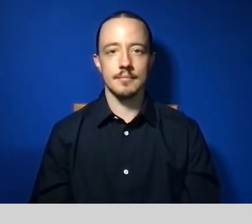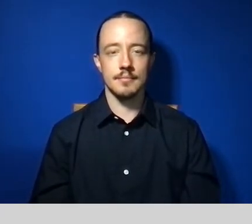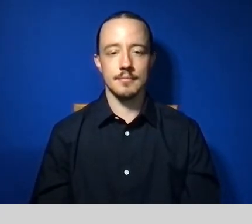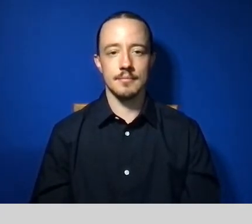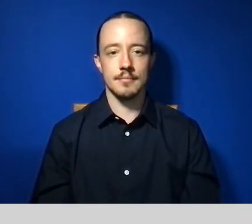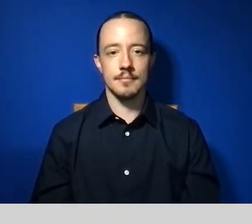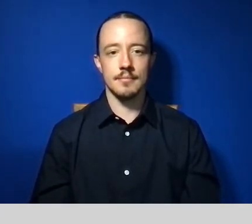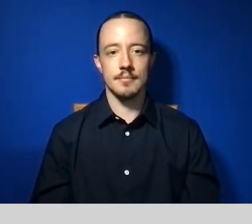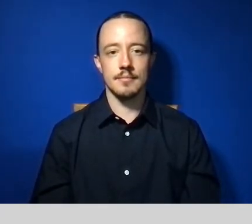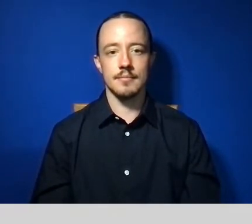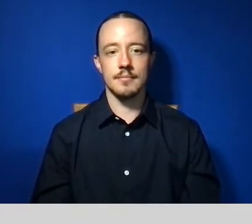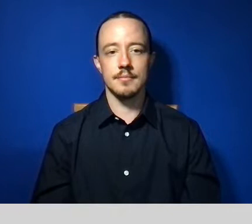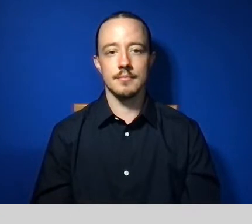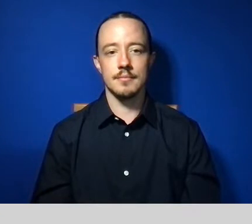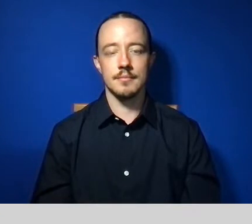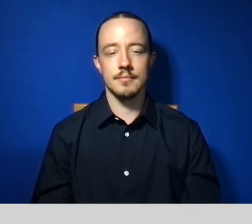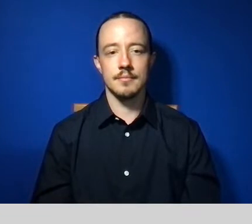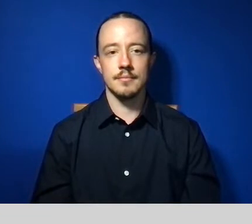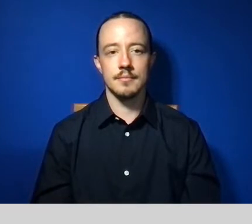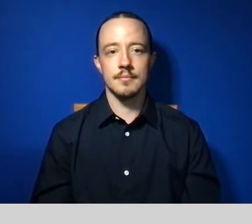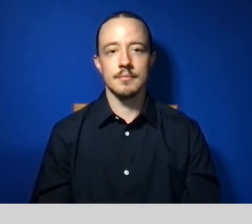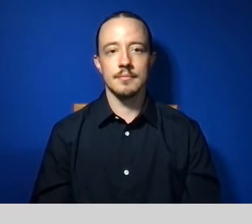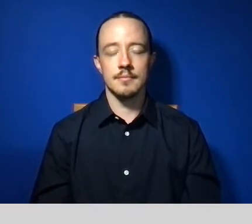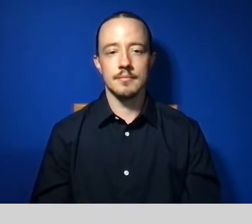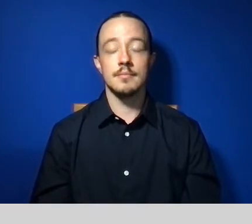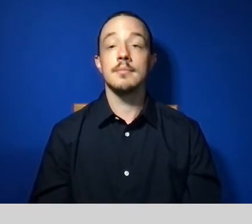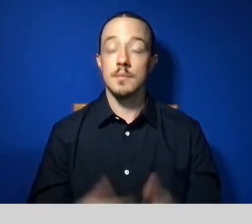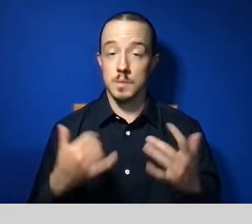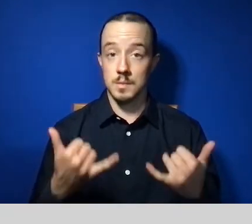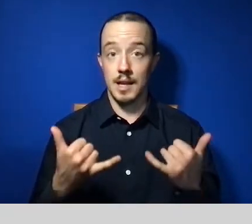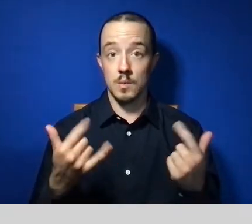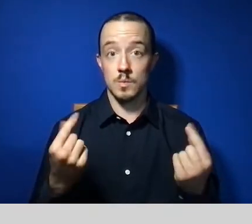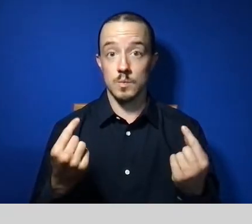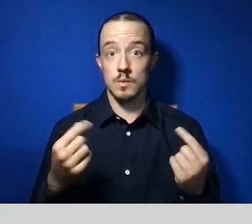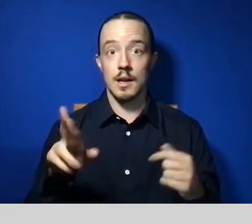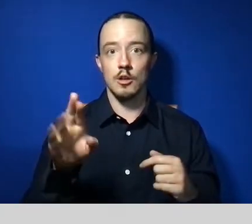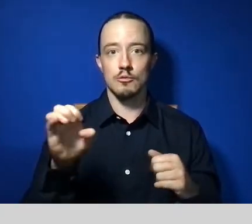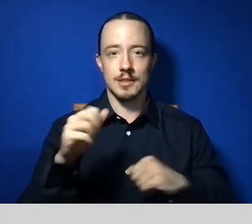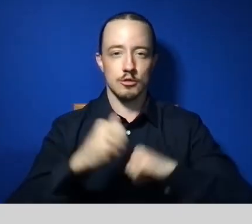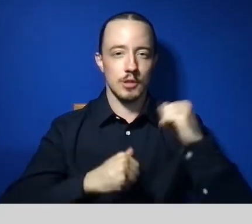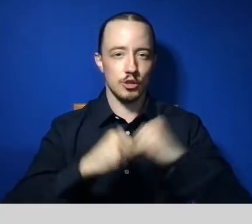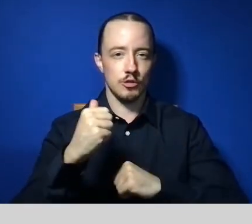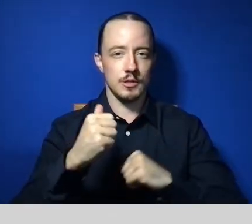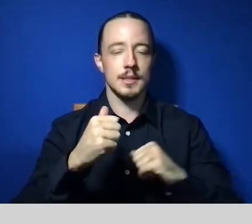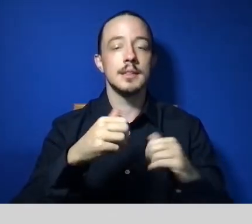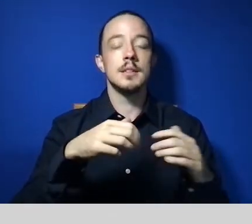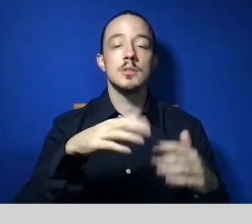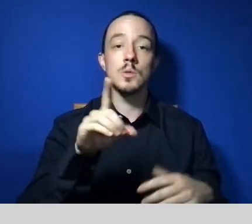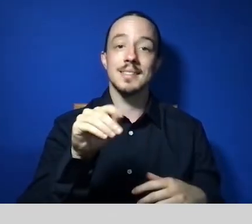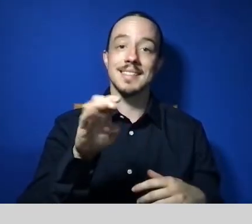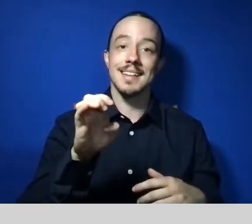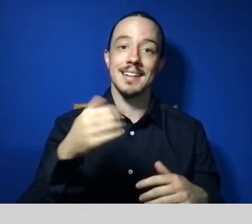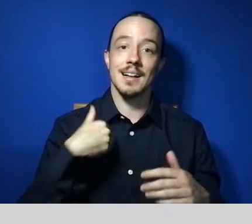what it looks like. Okay? So what I've done is I've restructured it. So the date has a column